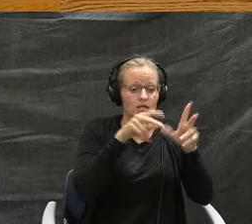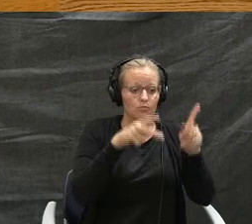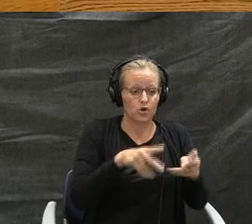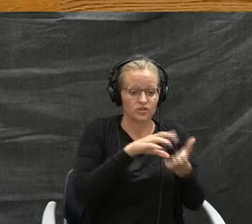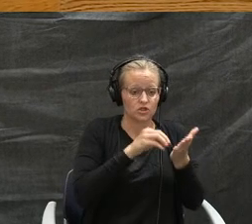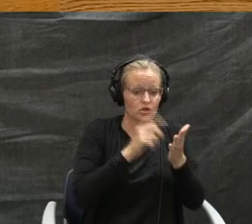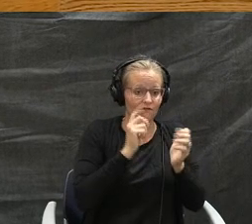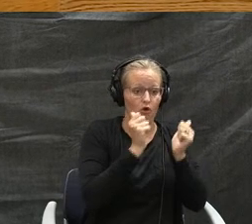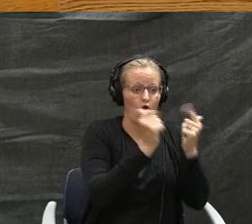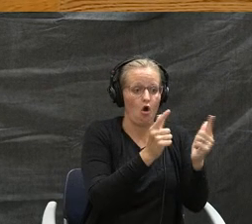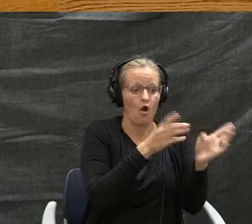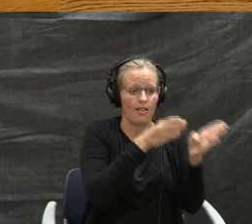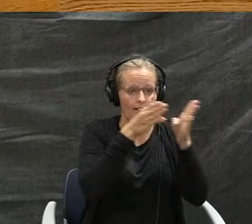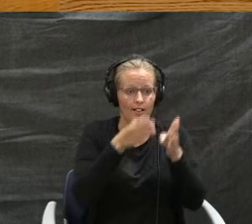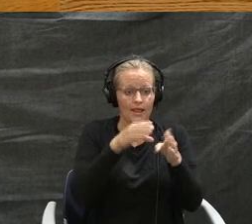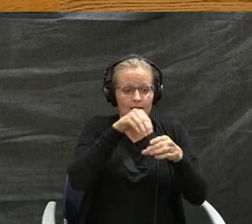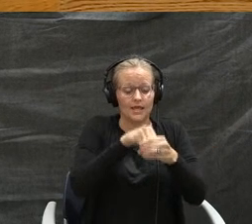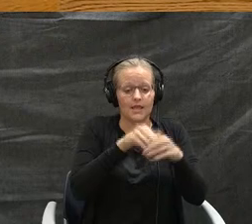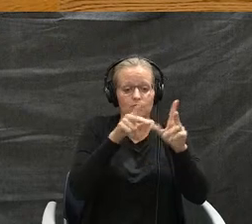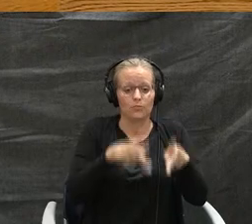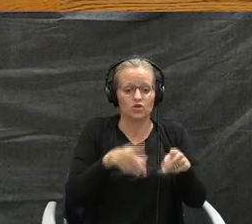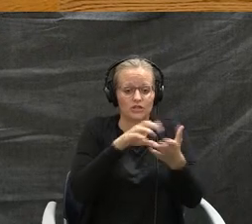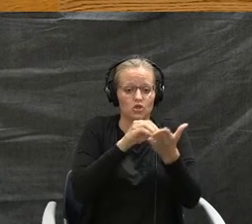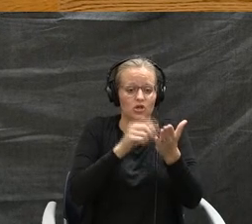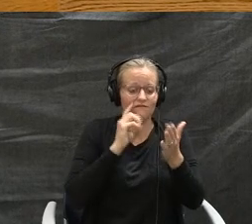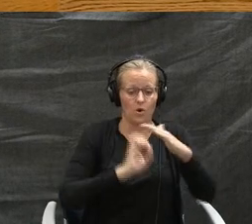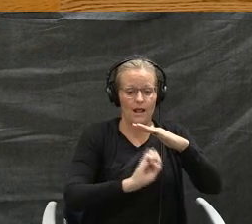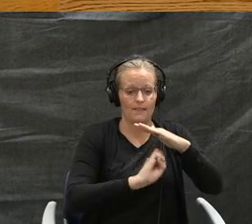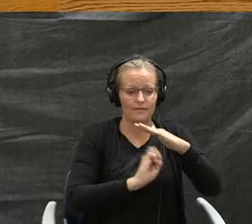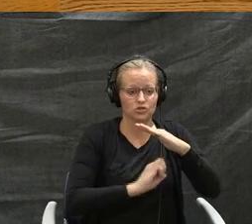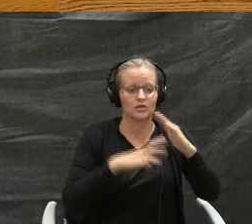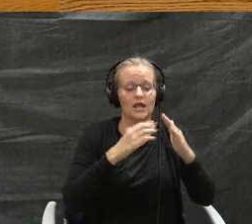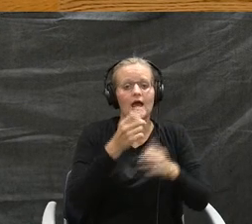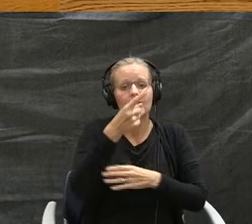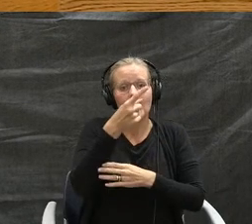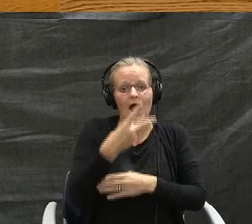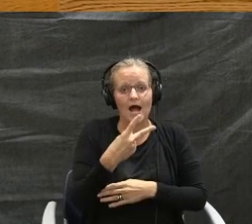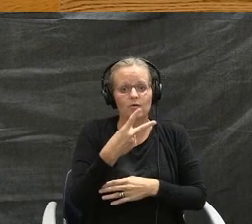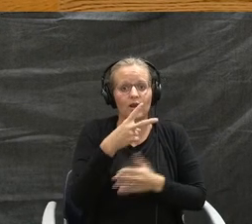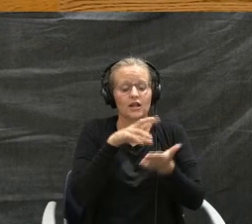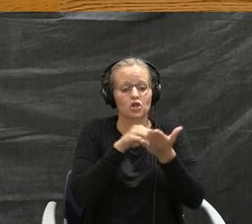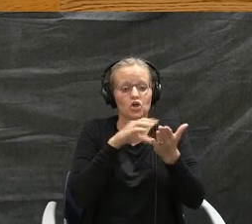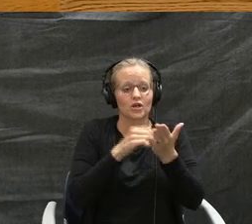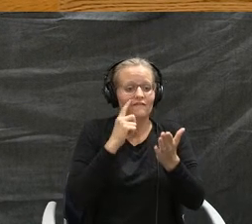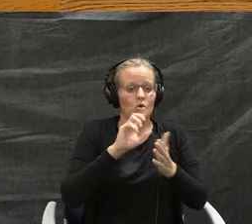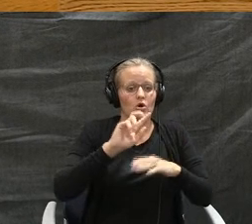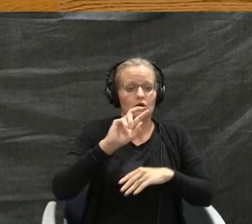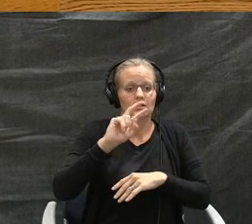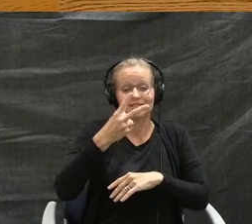person. Learning for elementary and hybrid learning for secondary hybrid learning for all students. Hybrid learning